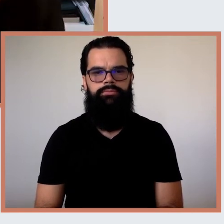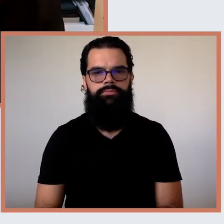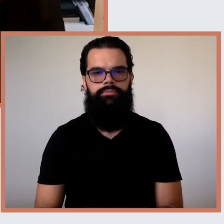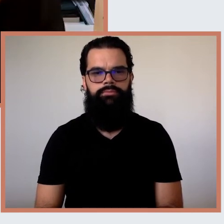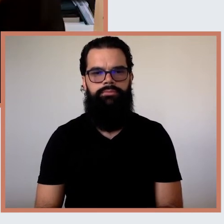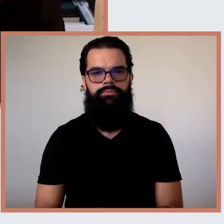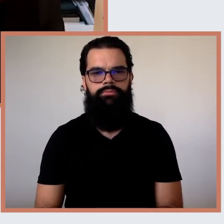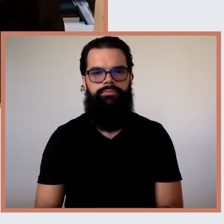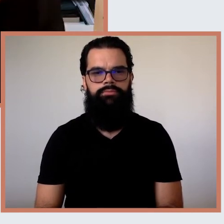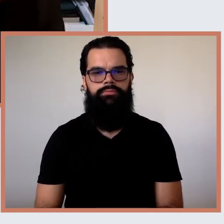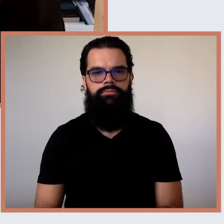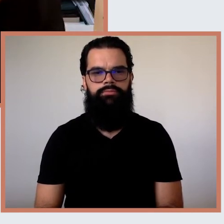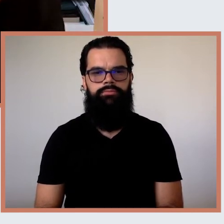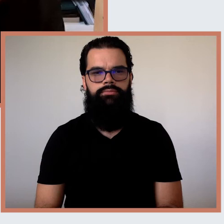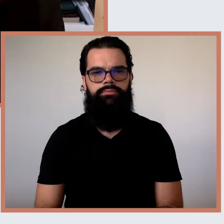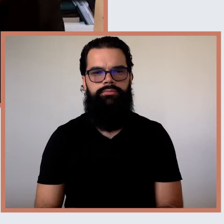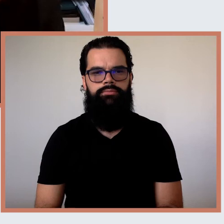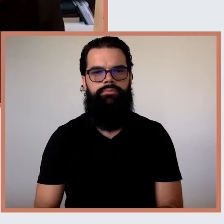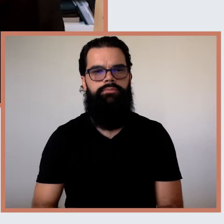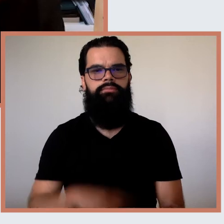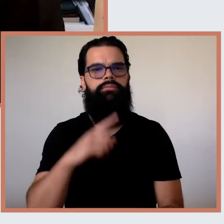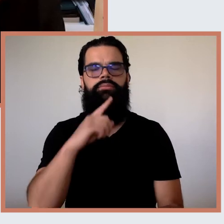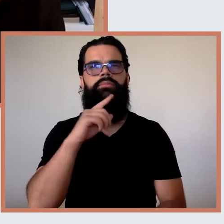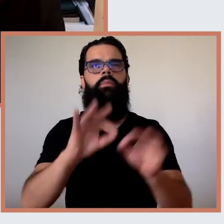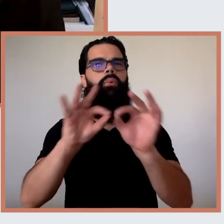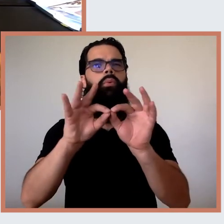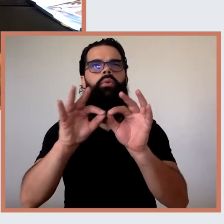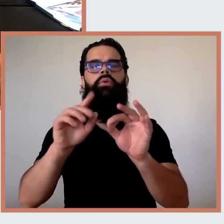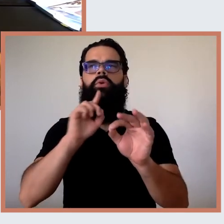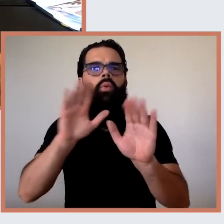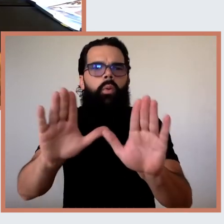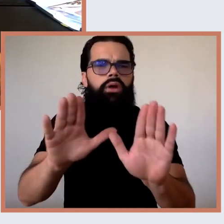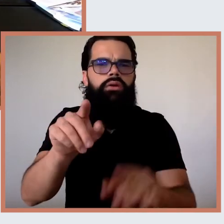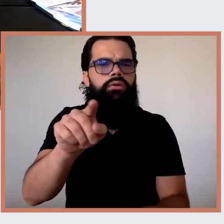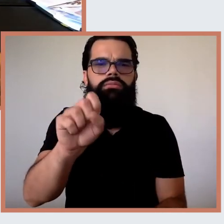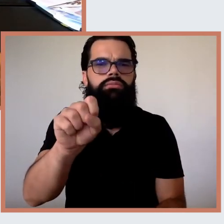And it's like, well, and you're not seeing why. This is so important, that's just great.